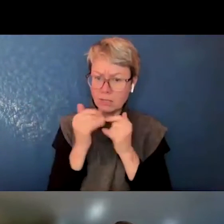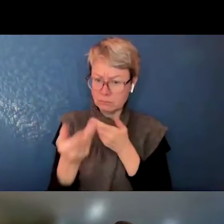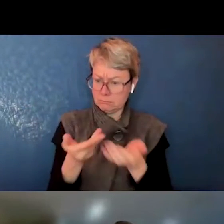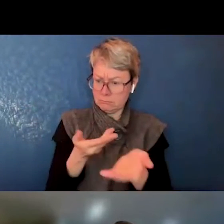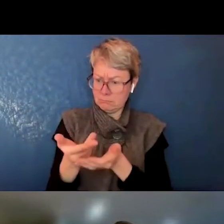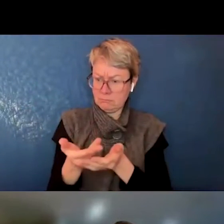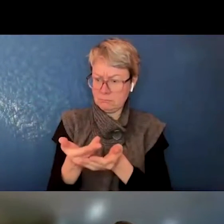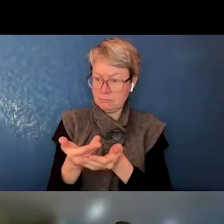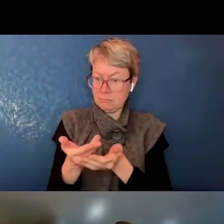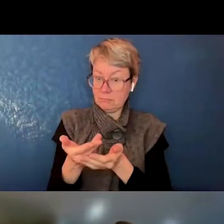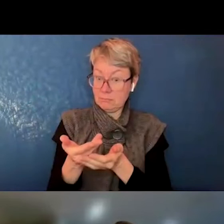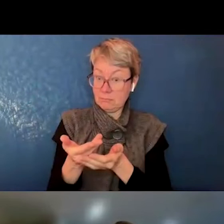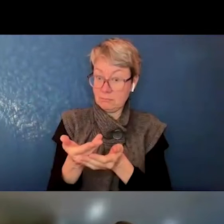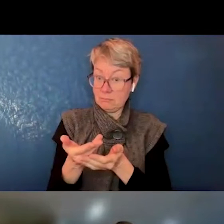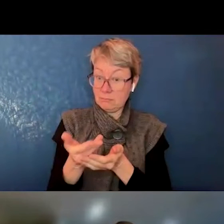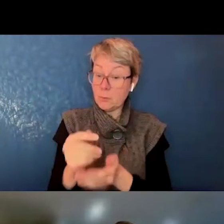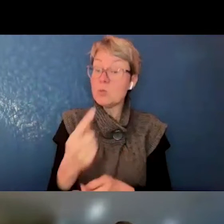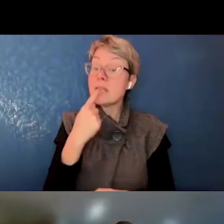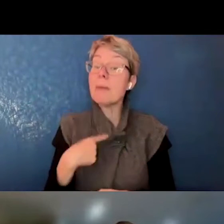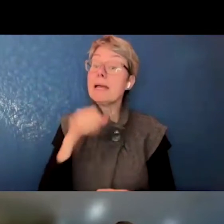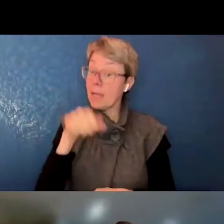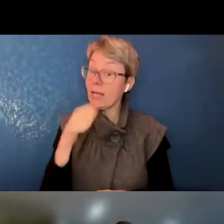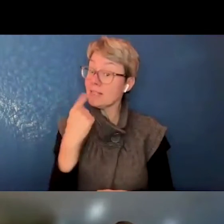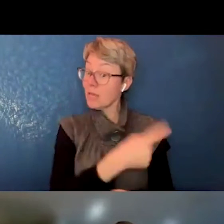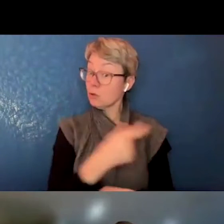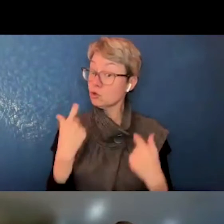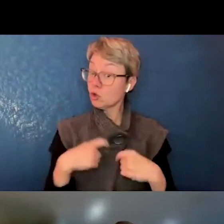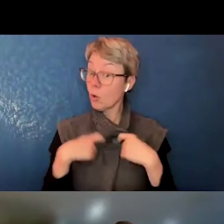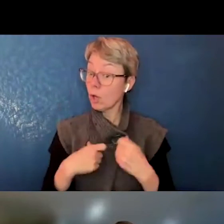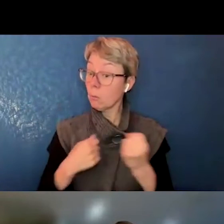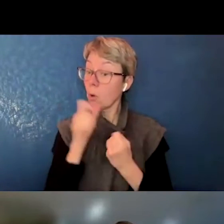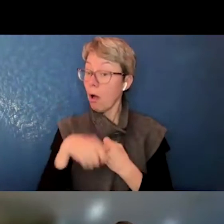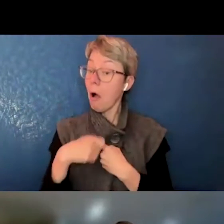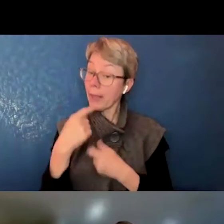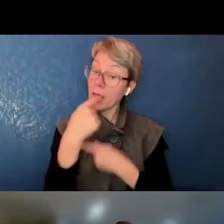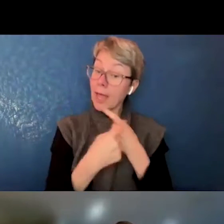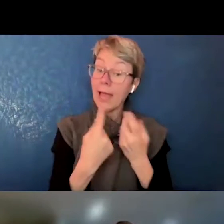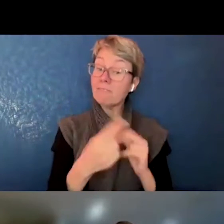your support worker what's gone on we can do that um but otherwise if you've got a support